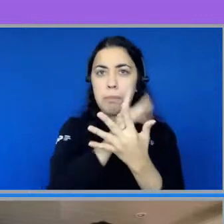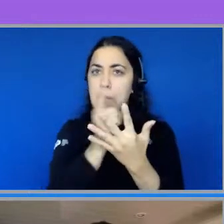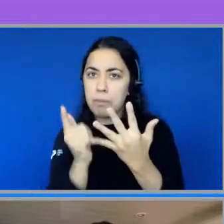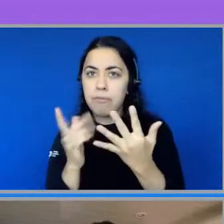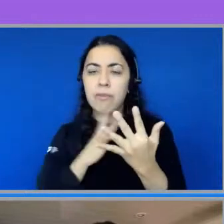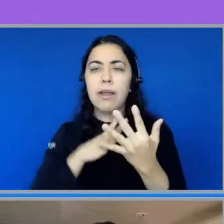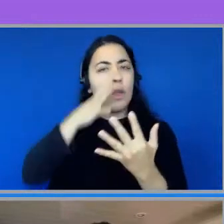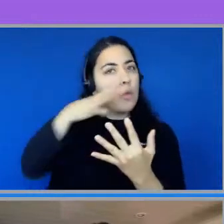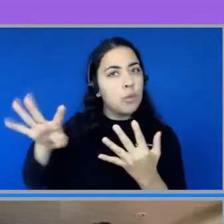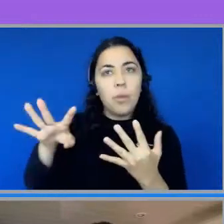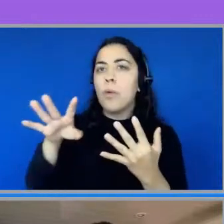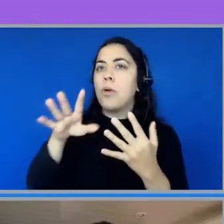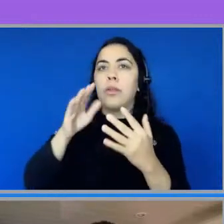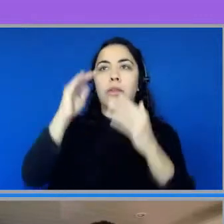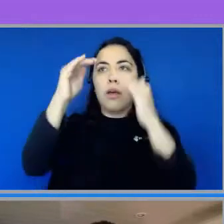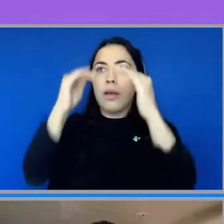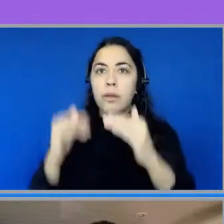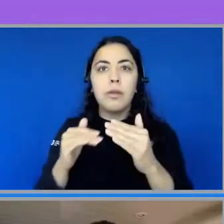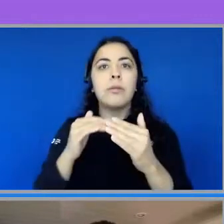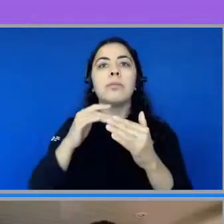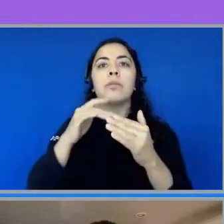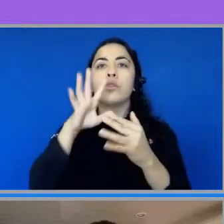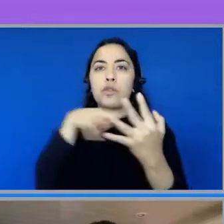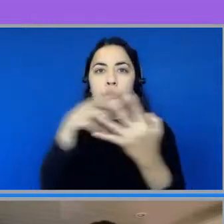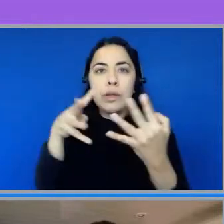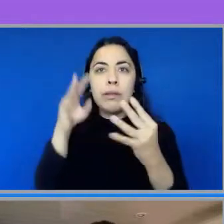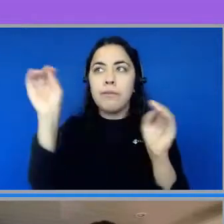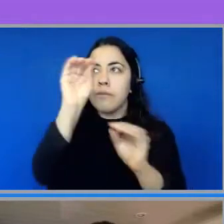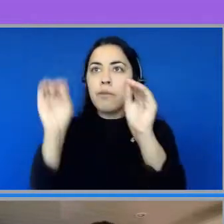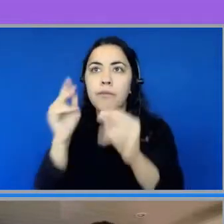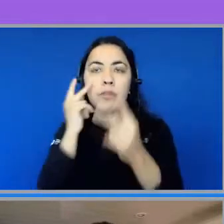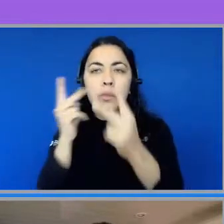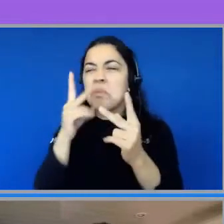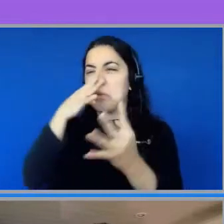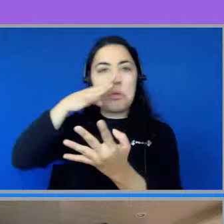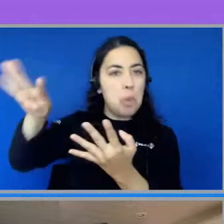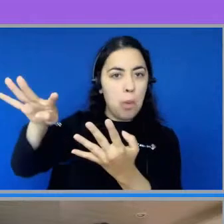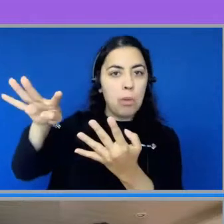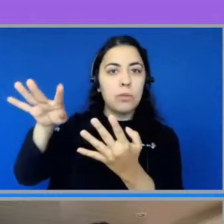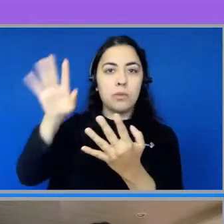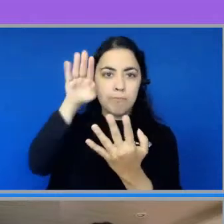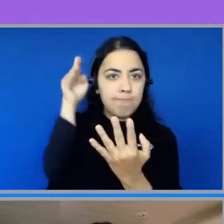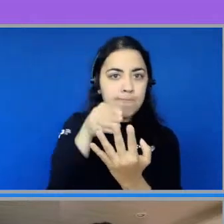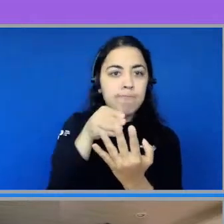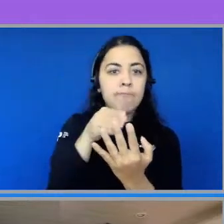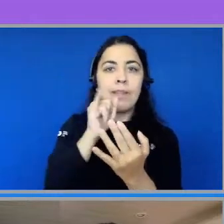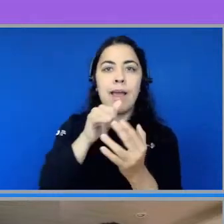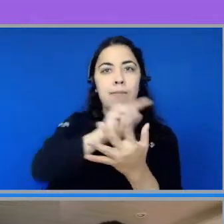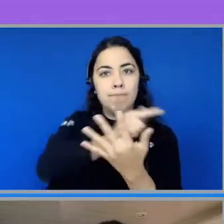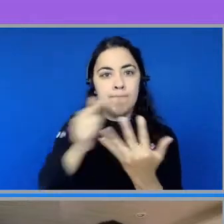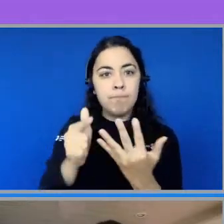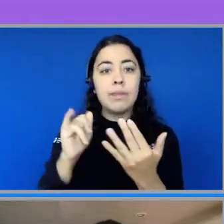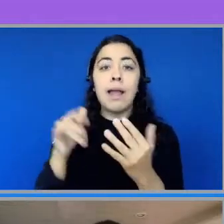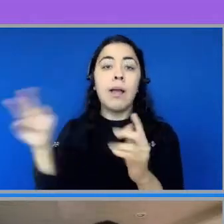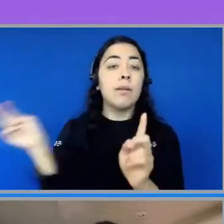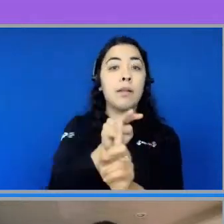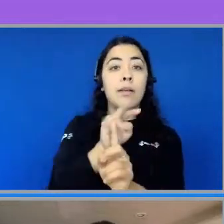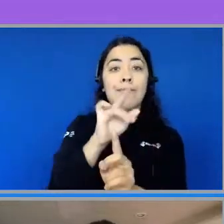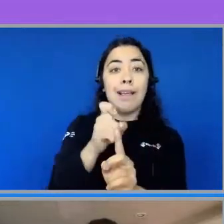the order, property, grid placement, or anything else that visually moves things around. So